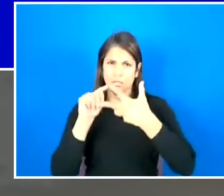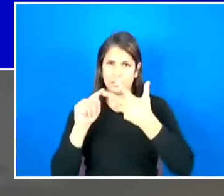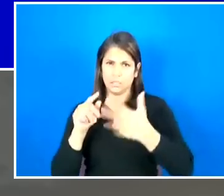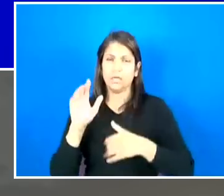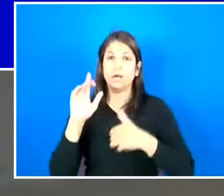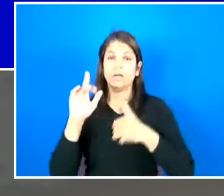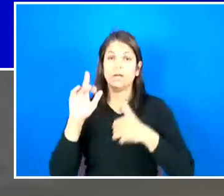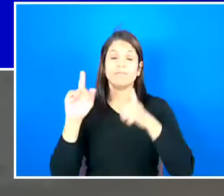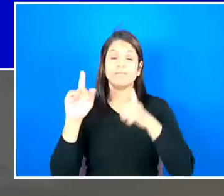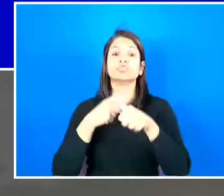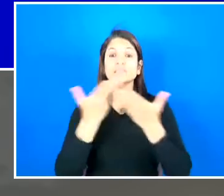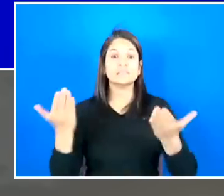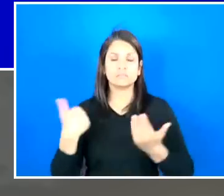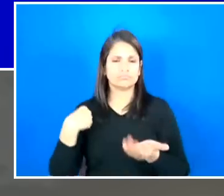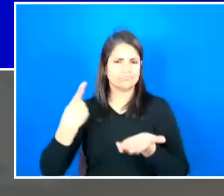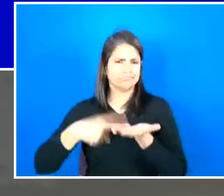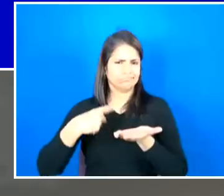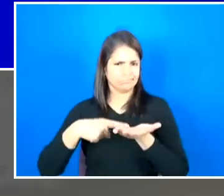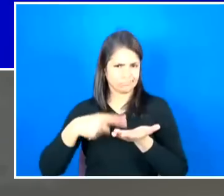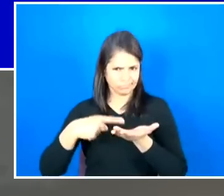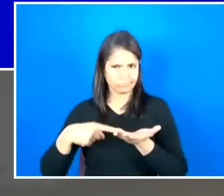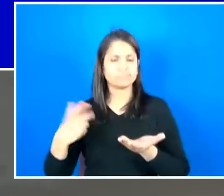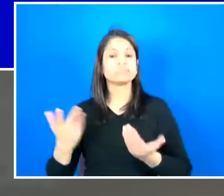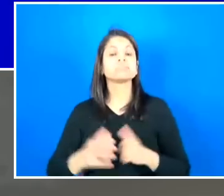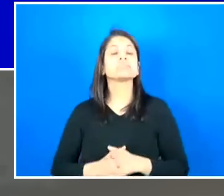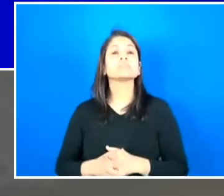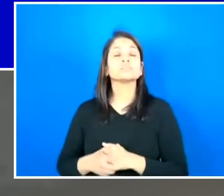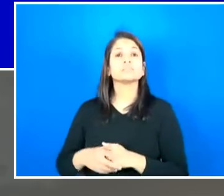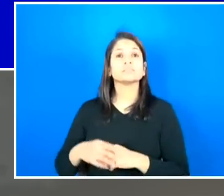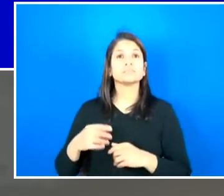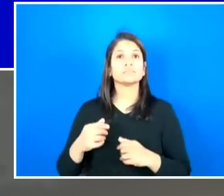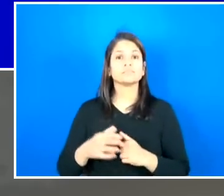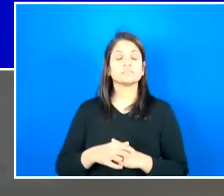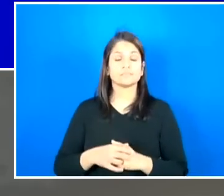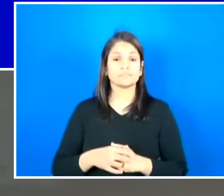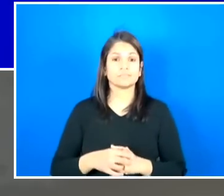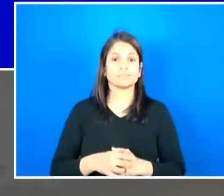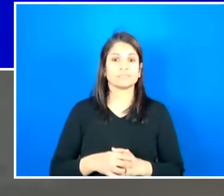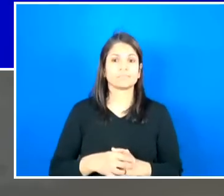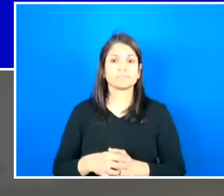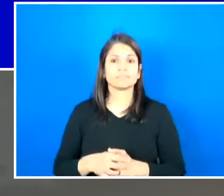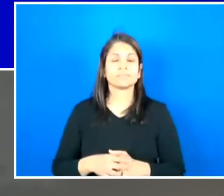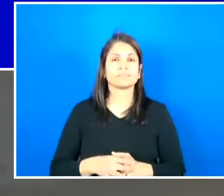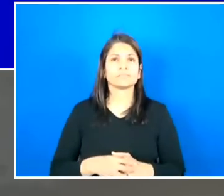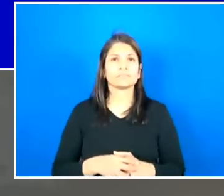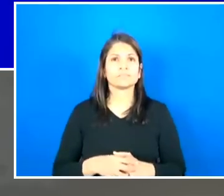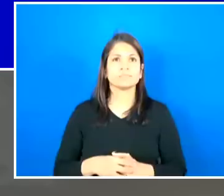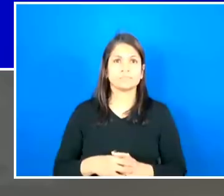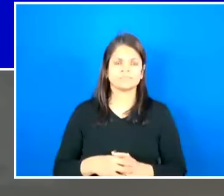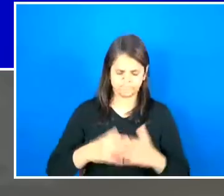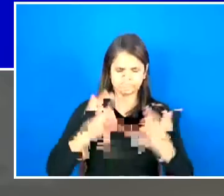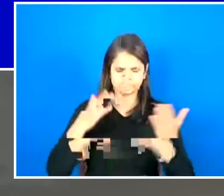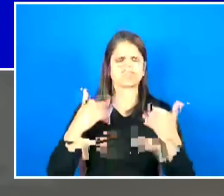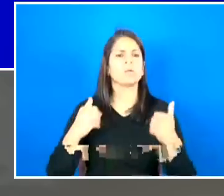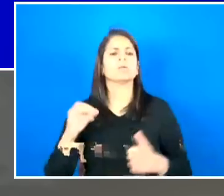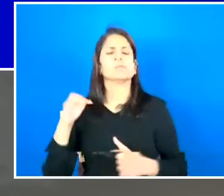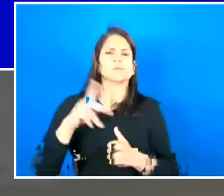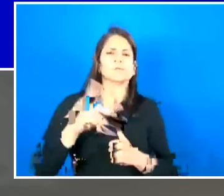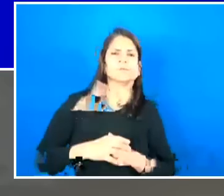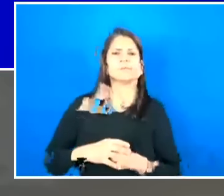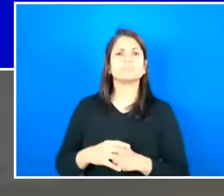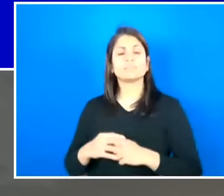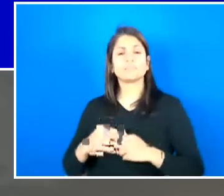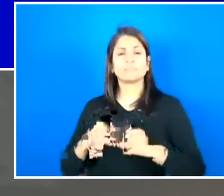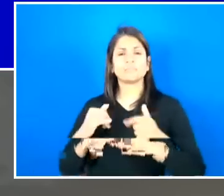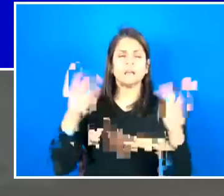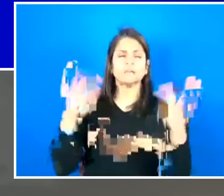DAILY INDICATORS.